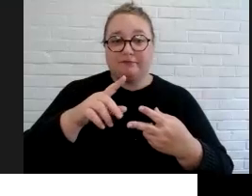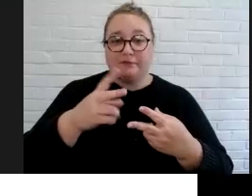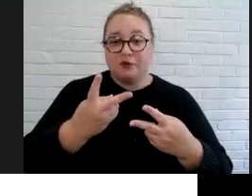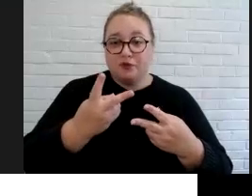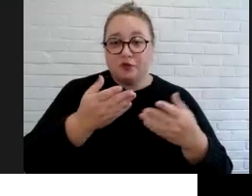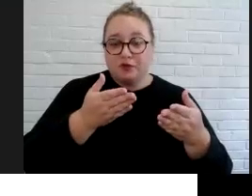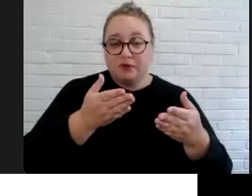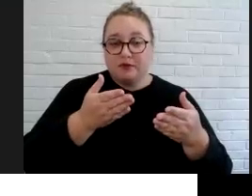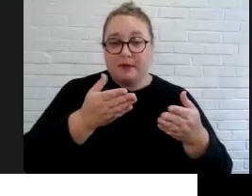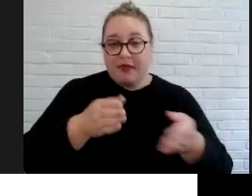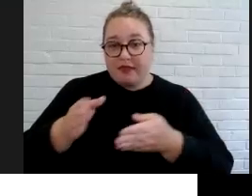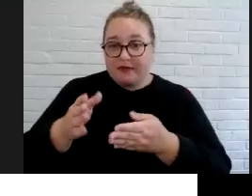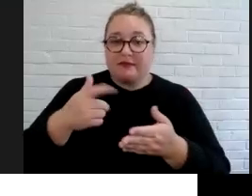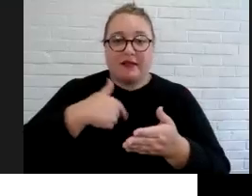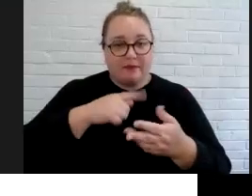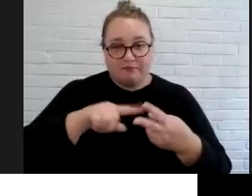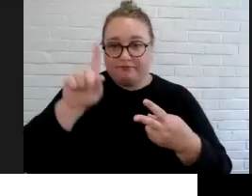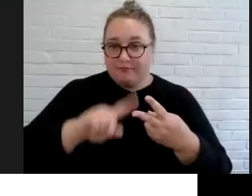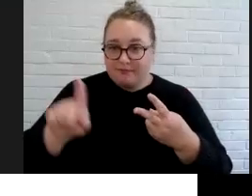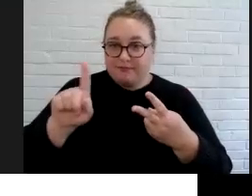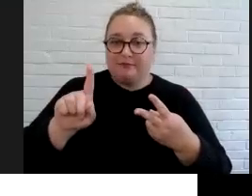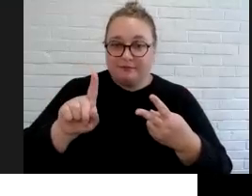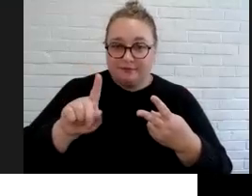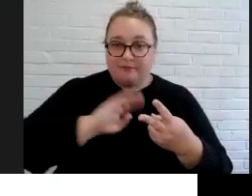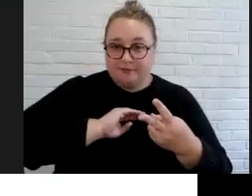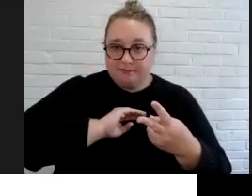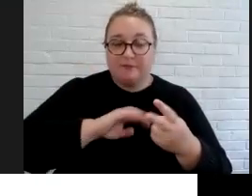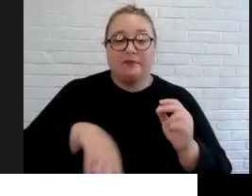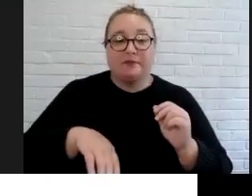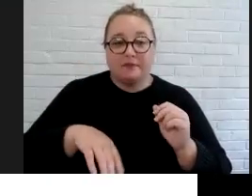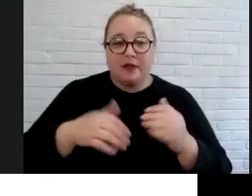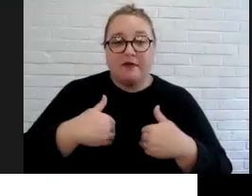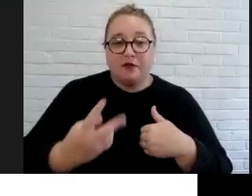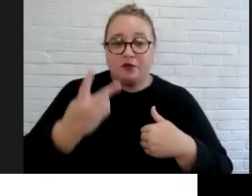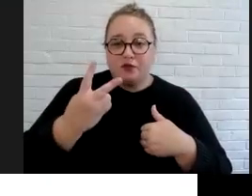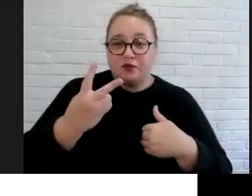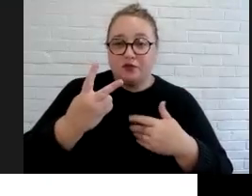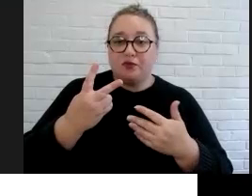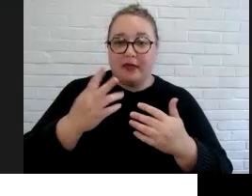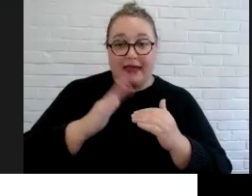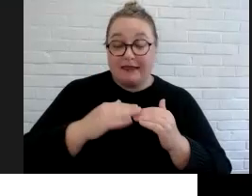And I have at least two intentional interactions that I have that will meet RSI.